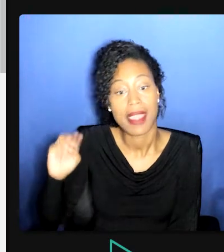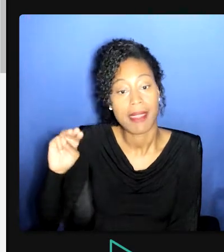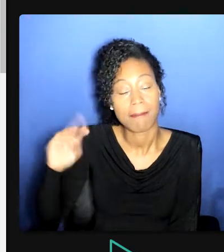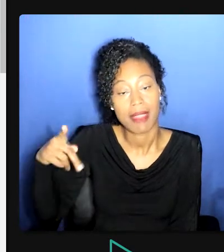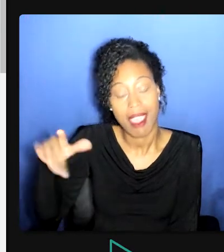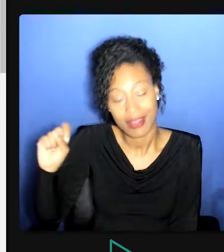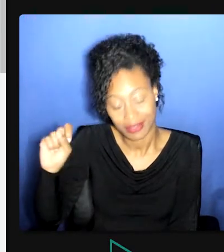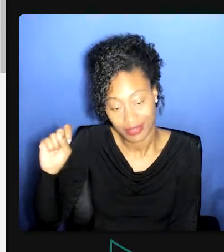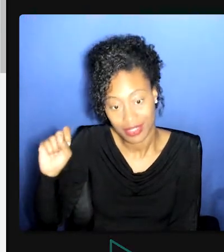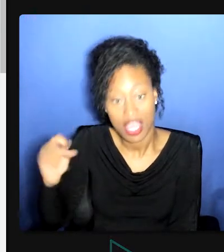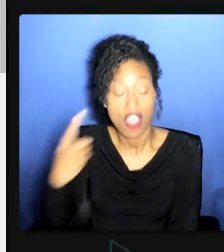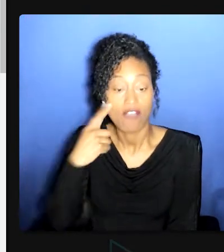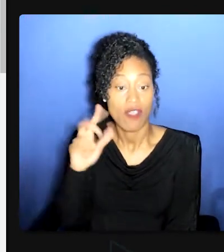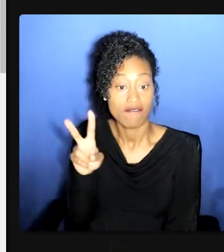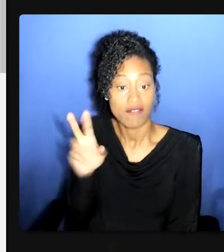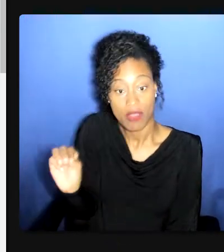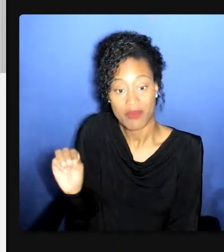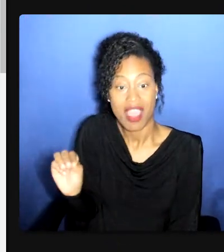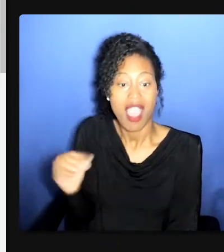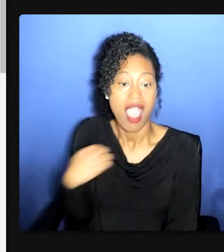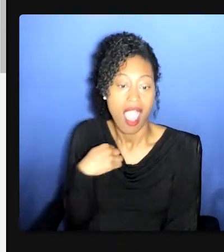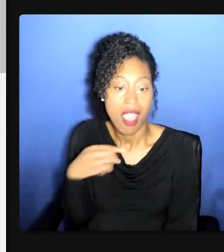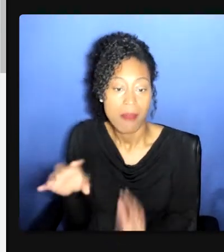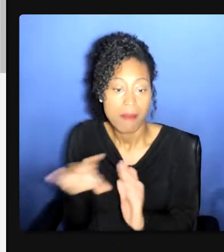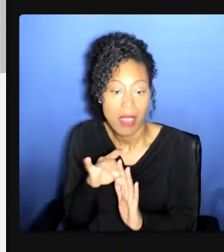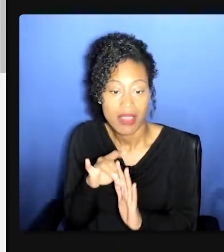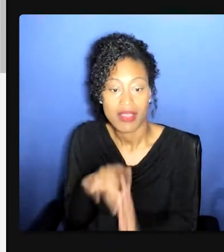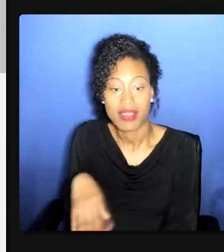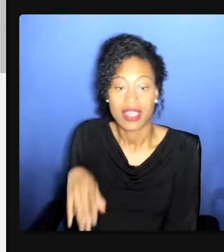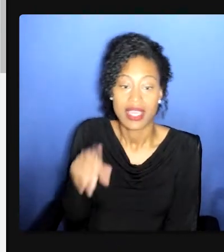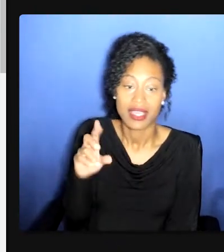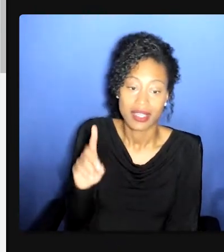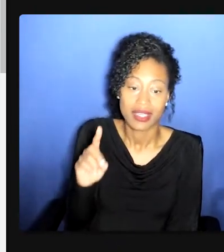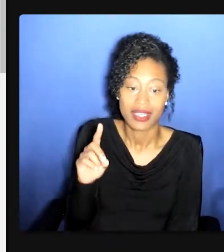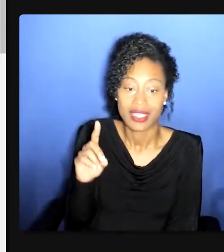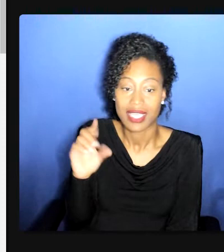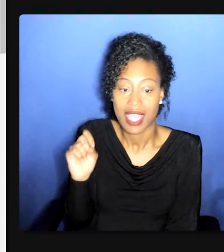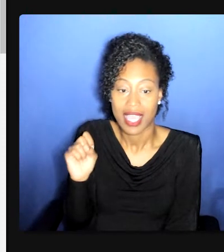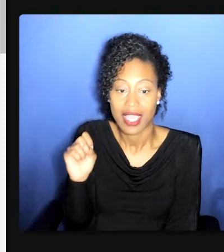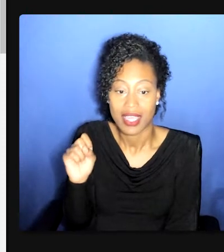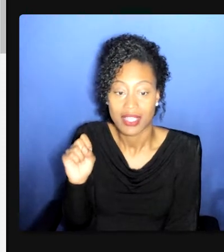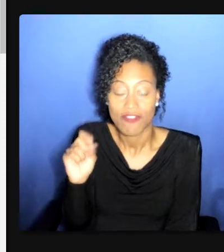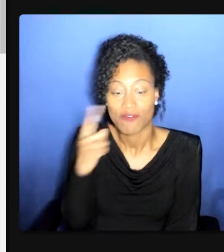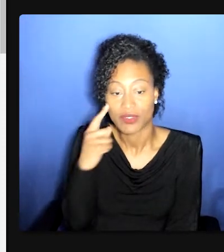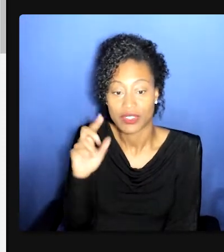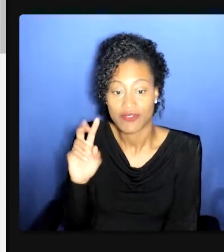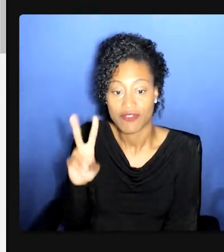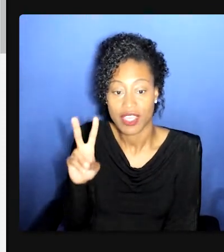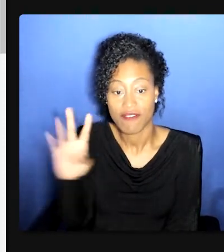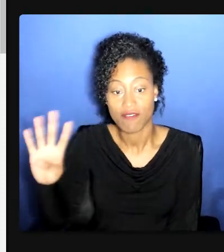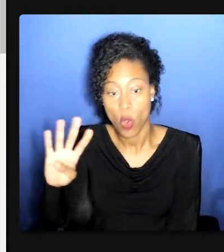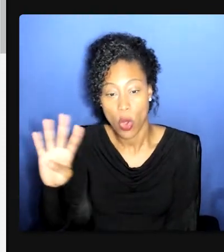For virtual machine I'll choose Dasv4 (2 cores) and four game servers.